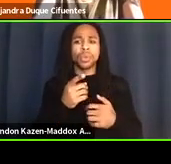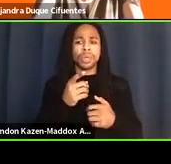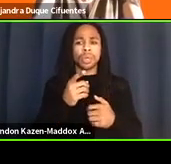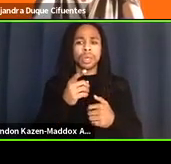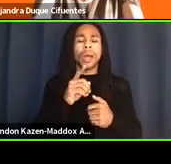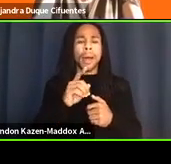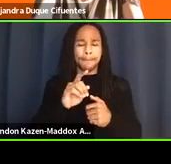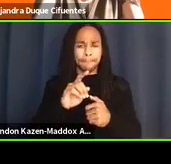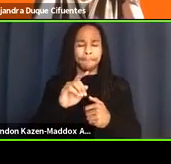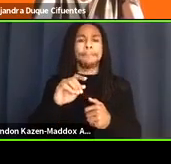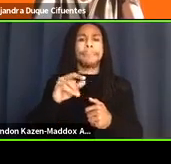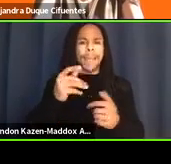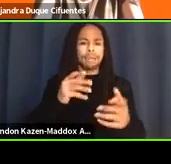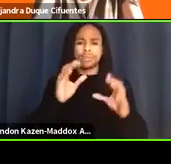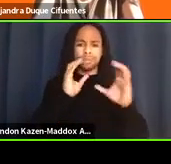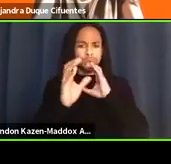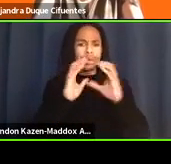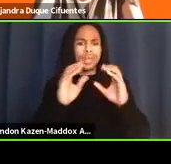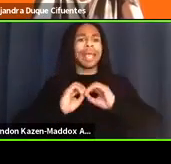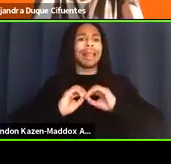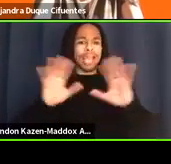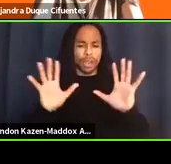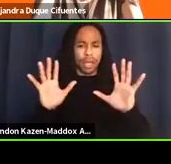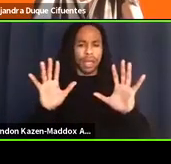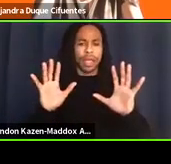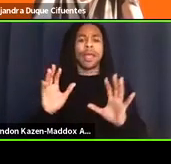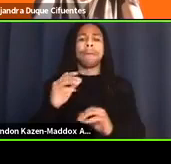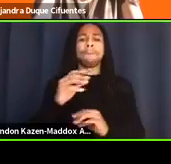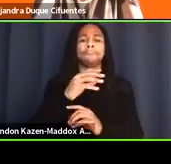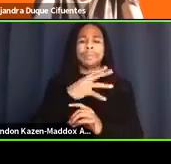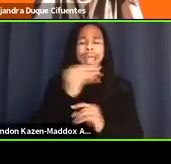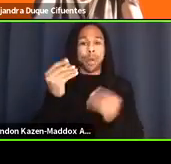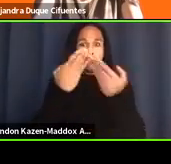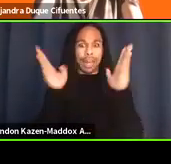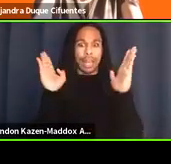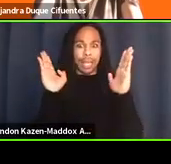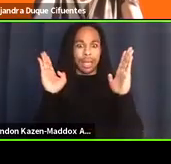with the students and their families, so we want them to know that the organization is